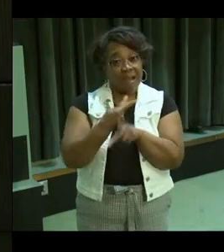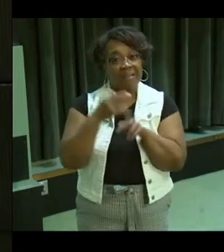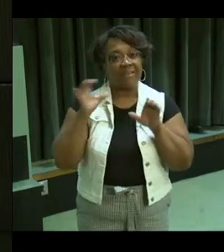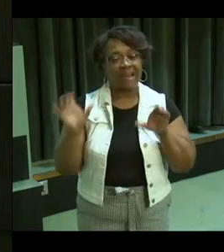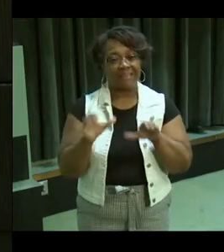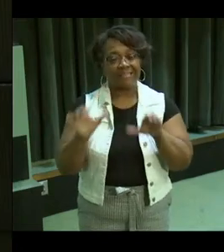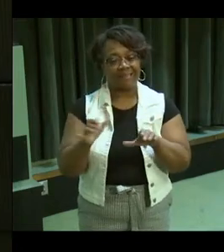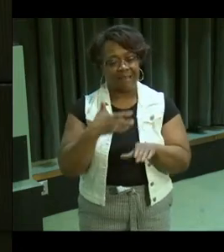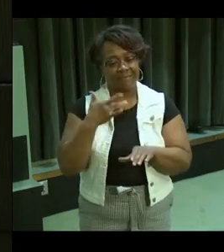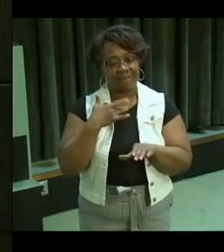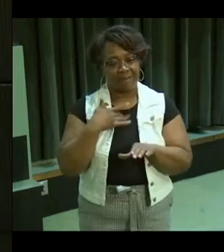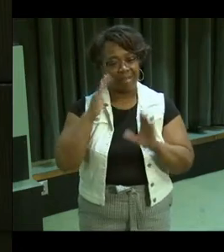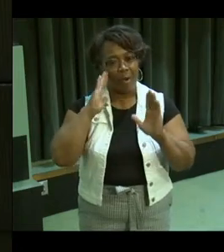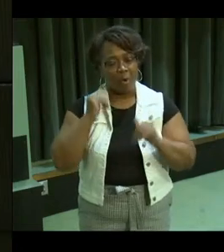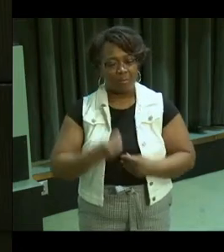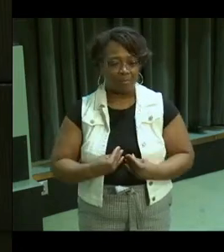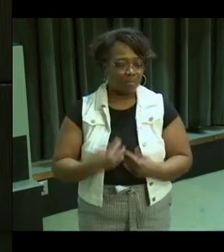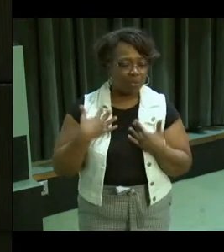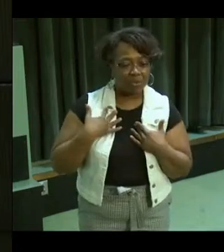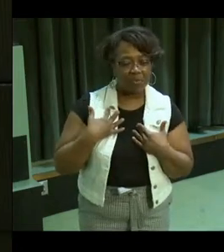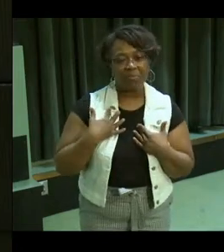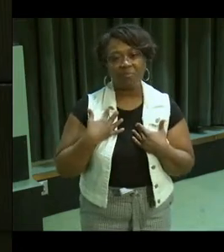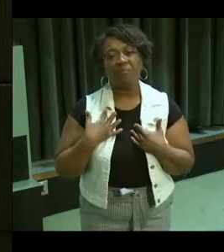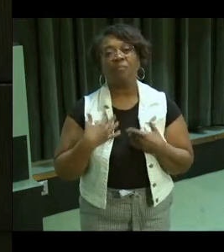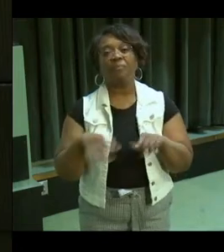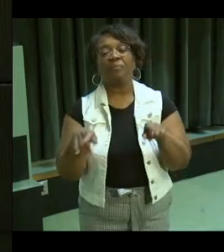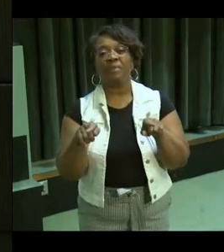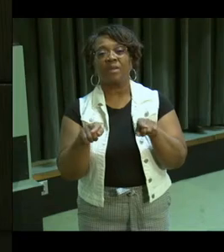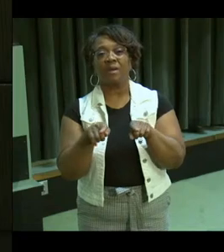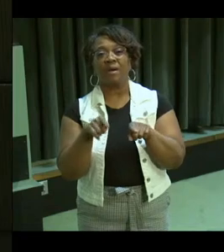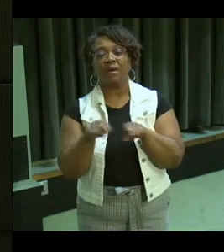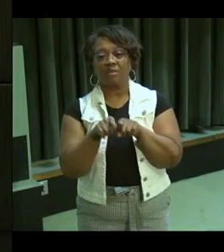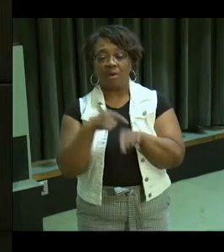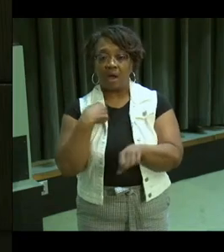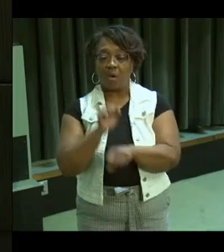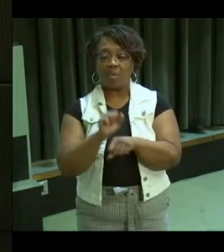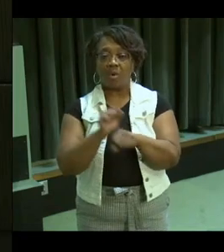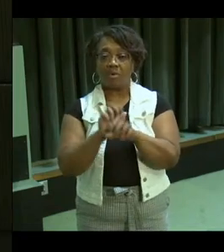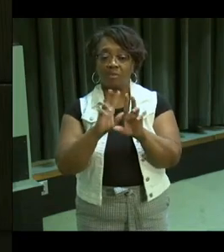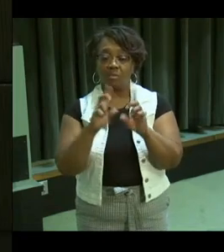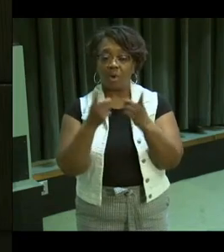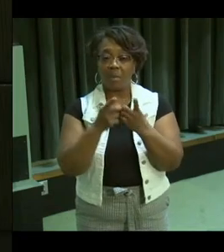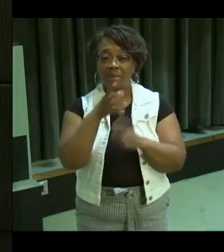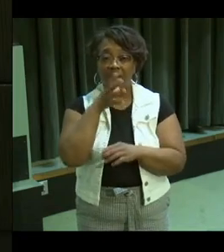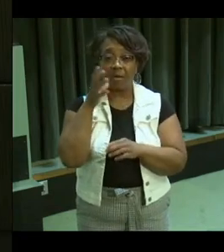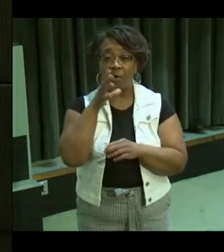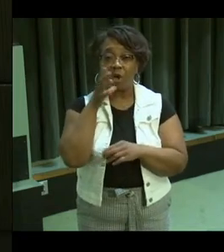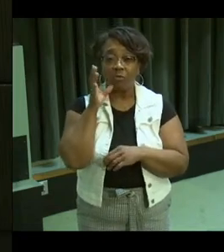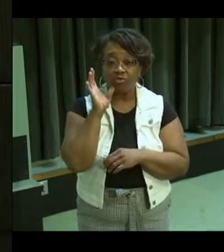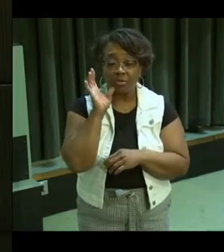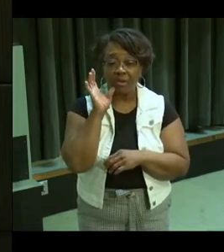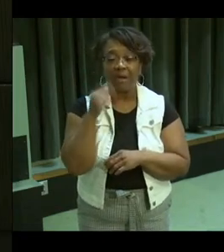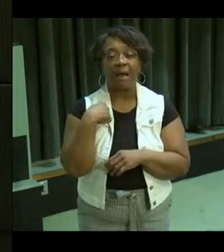things sort of give me hope and even, you know, like at, at where I work at the Department